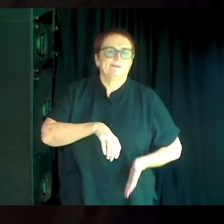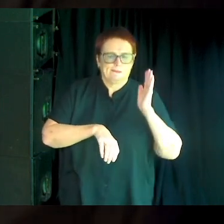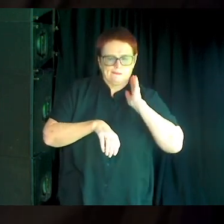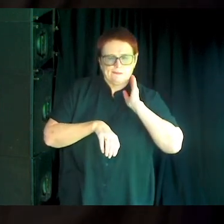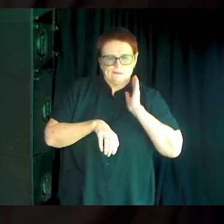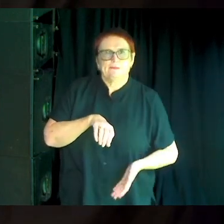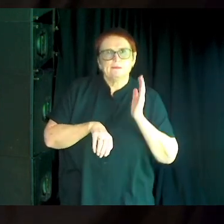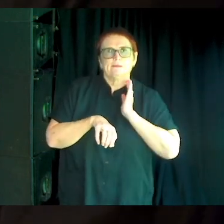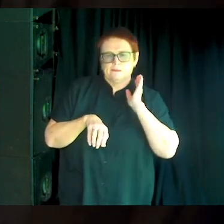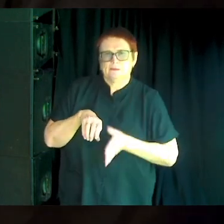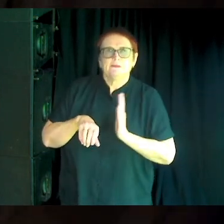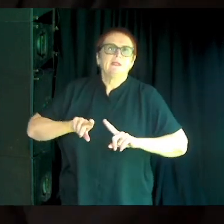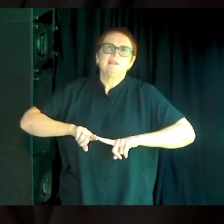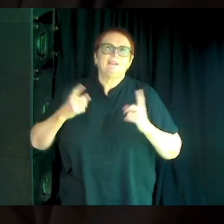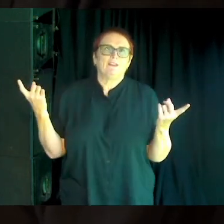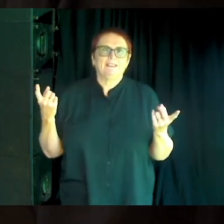all right so I don't even put my finger in the knife